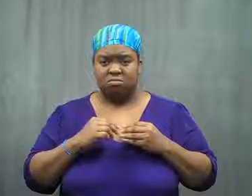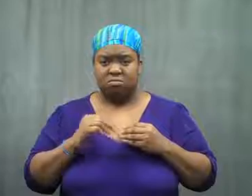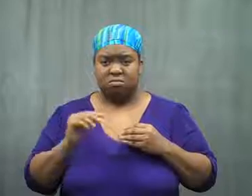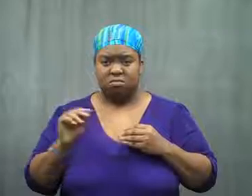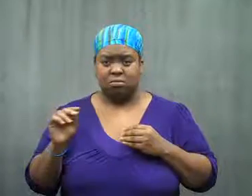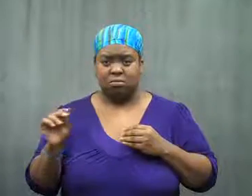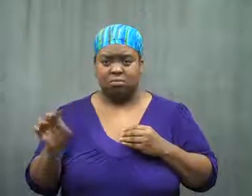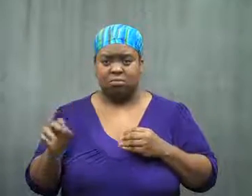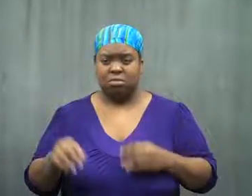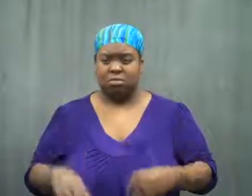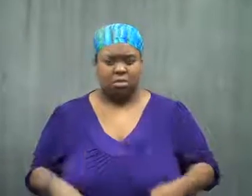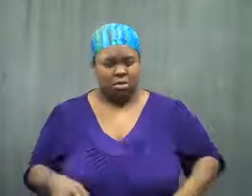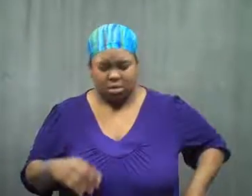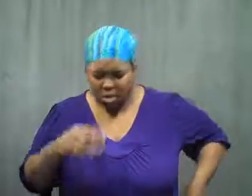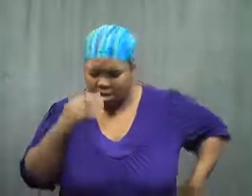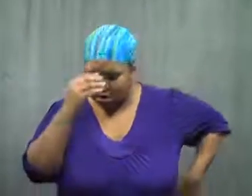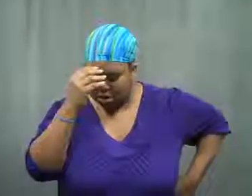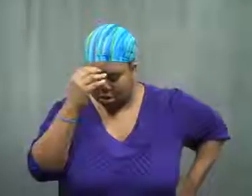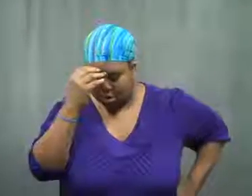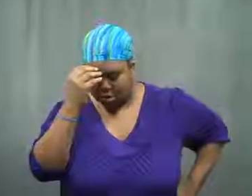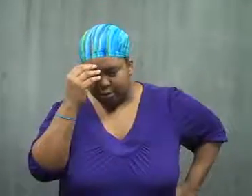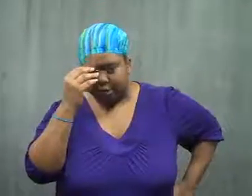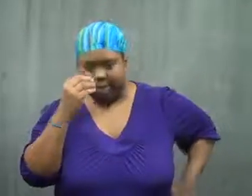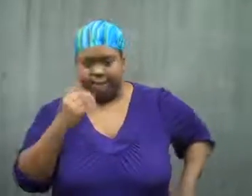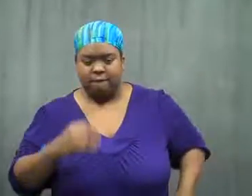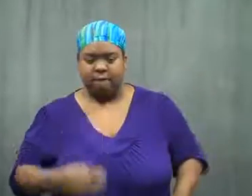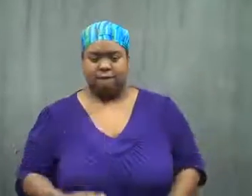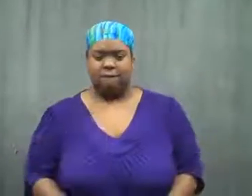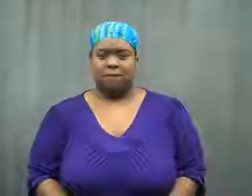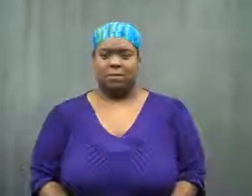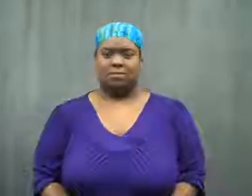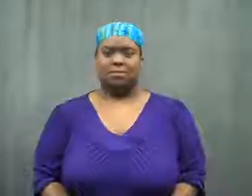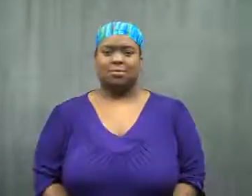So I handed him a fry... oh man!